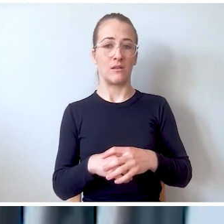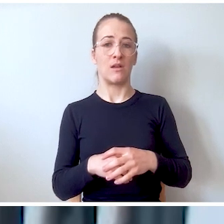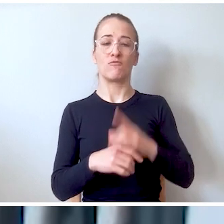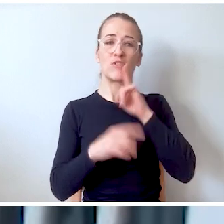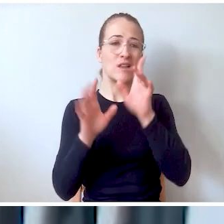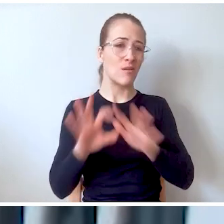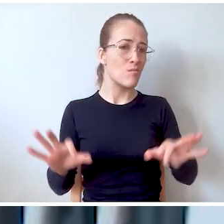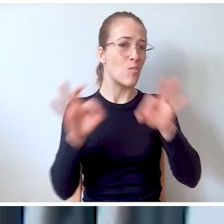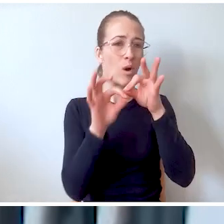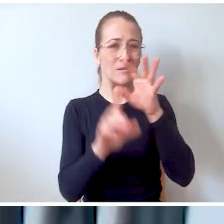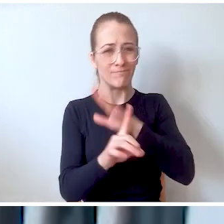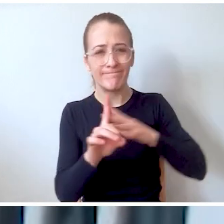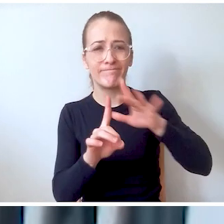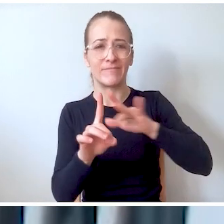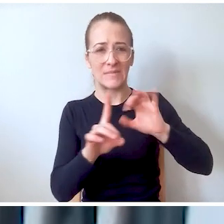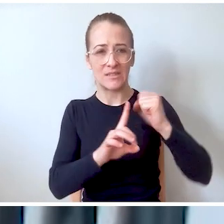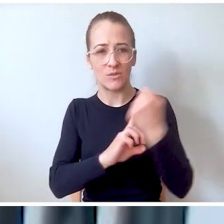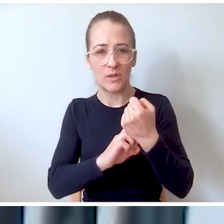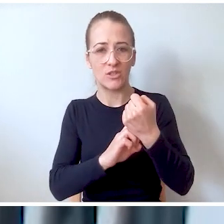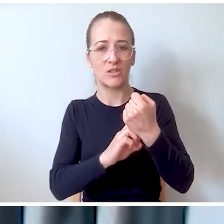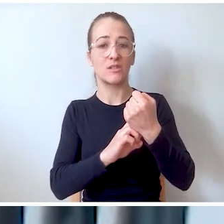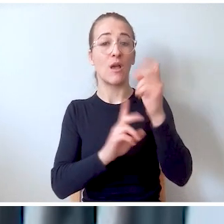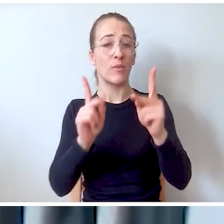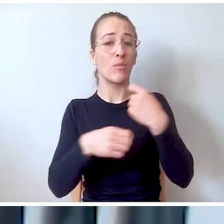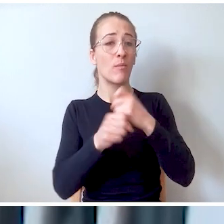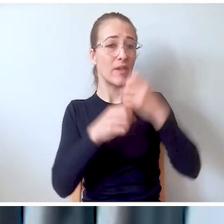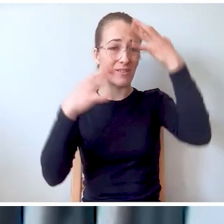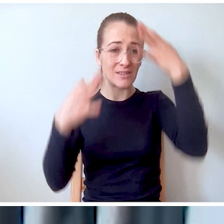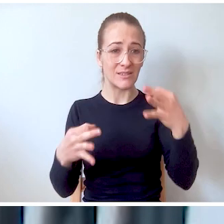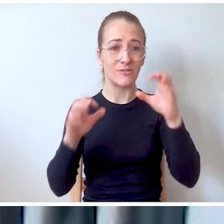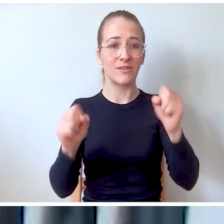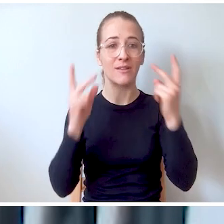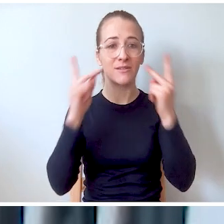so that those who are making decisions can actually see it from a different point of view.